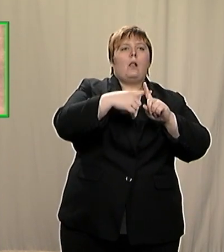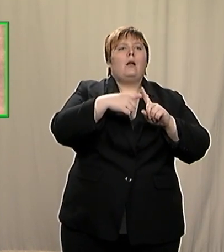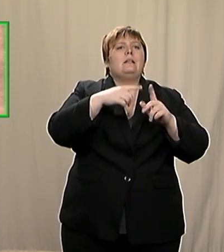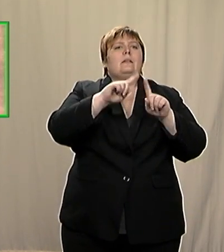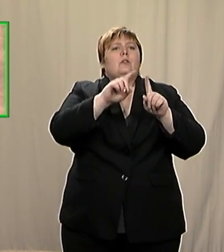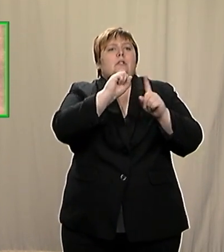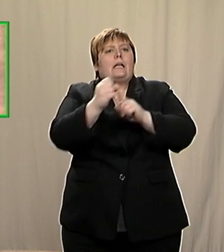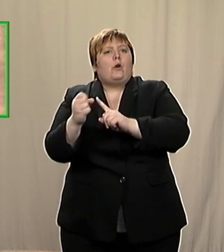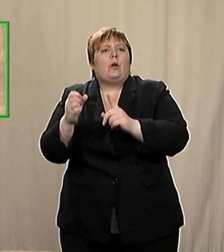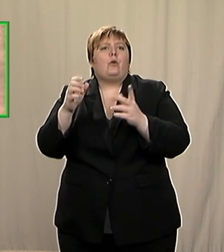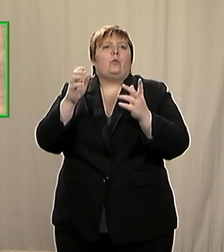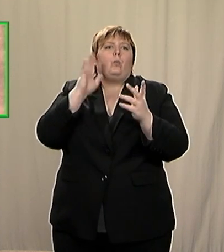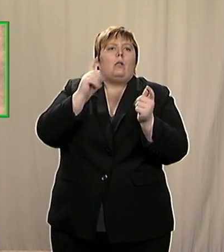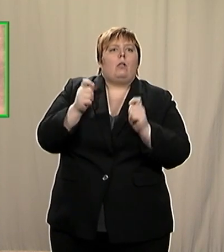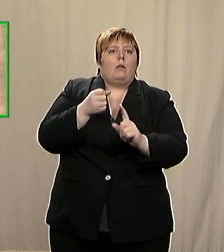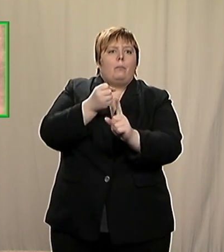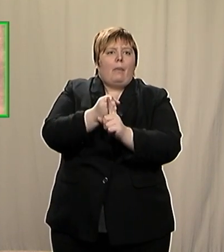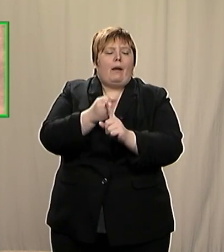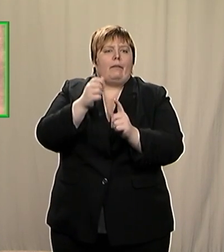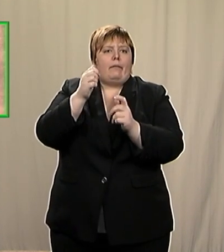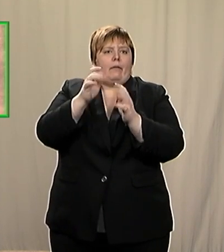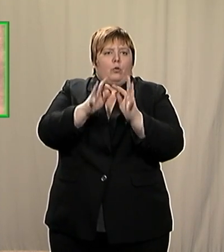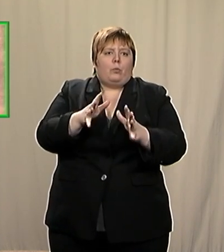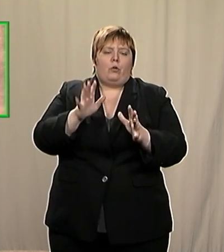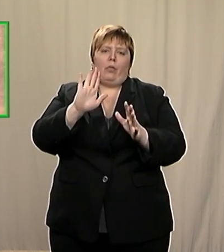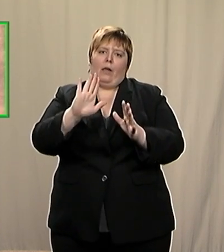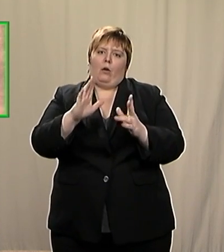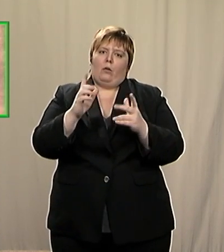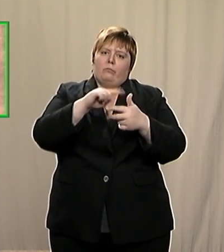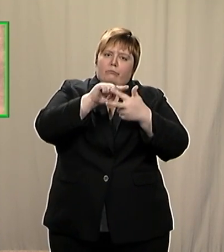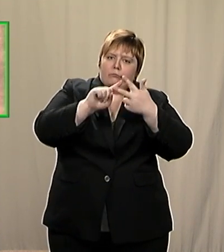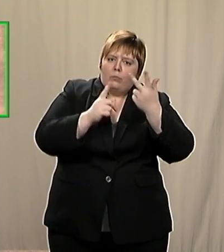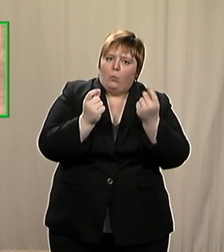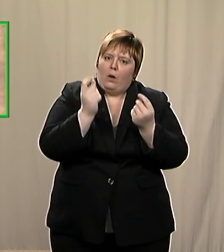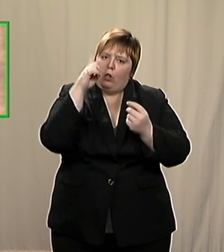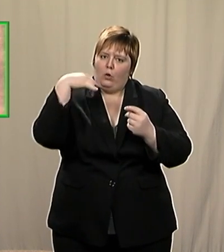on the nature of the situation.